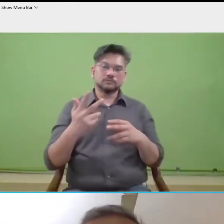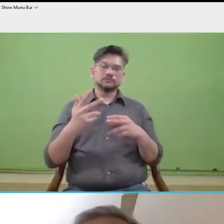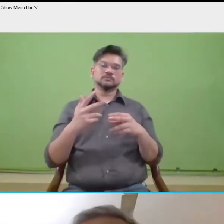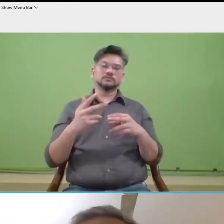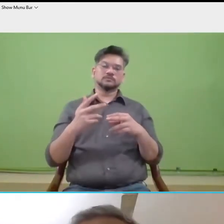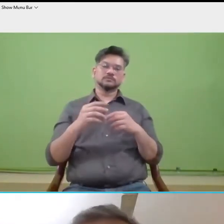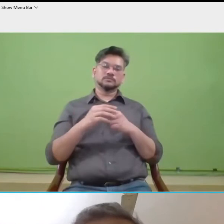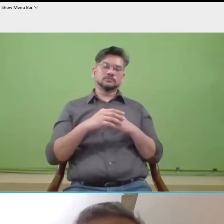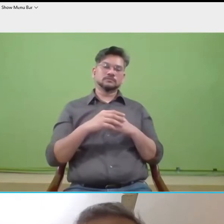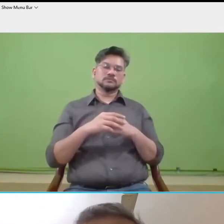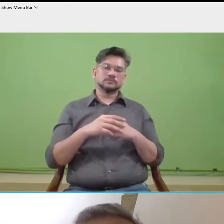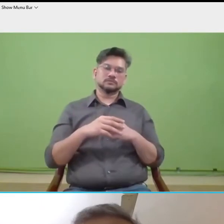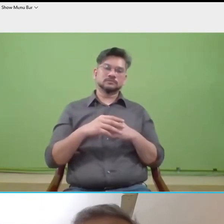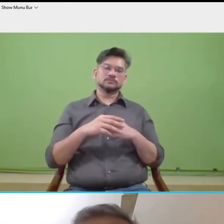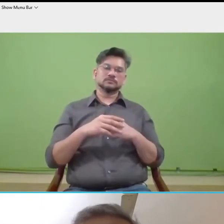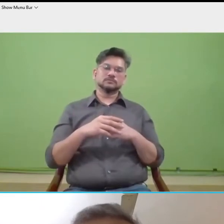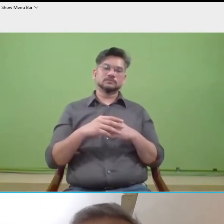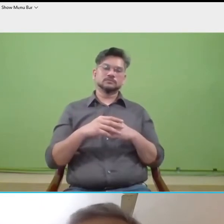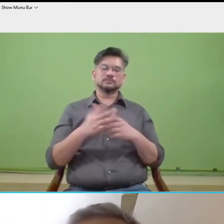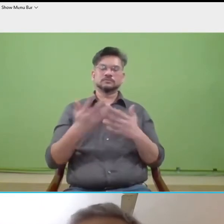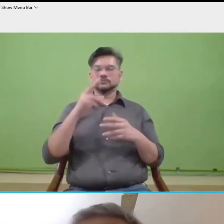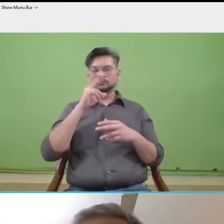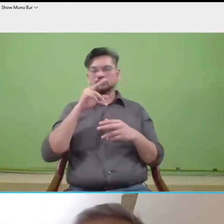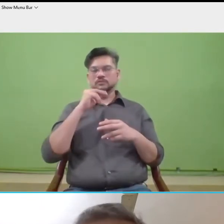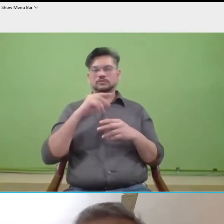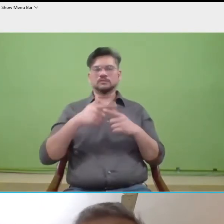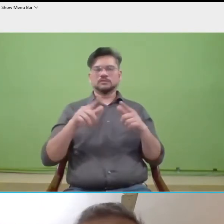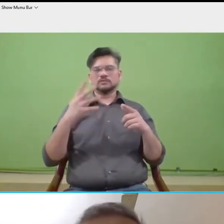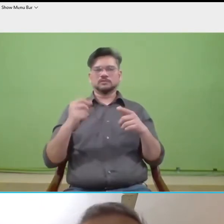other parts okay like spoken language variation that exists and